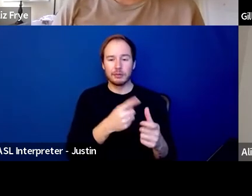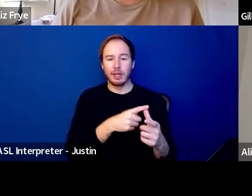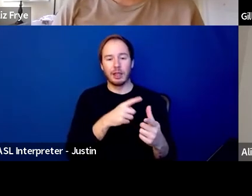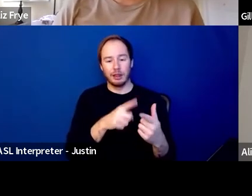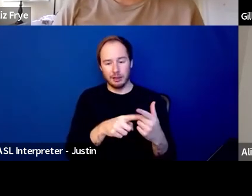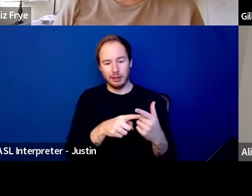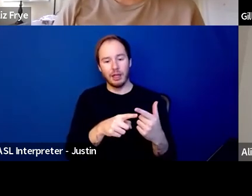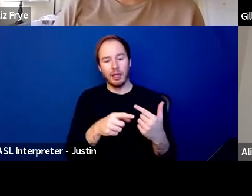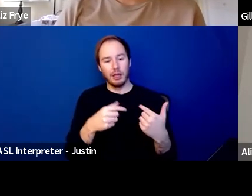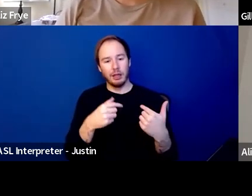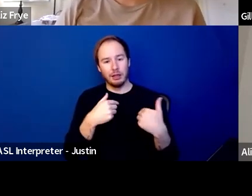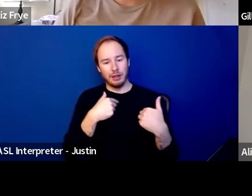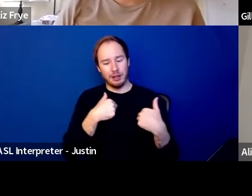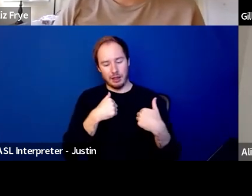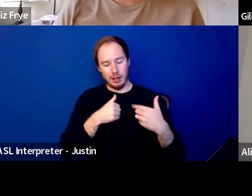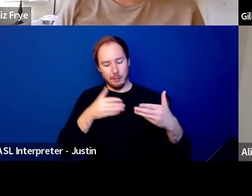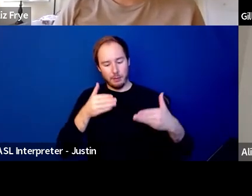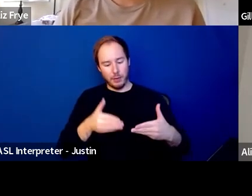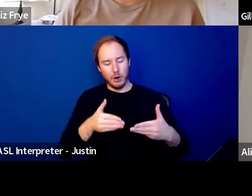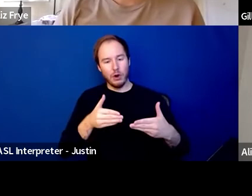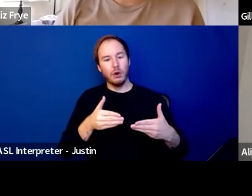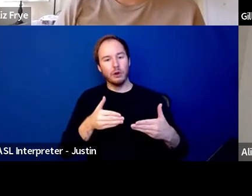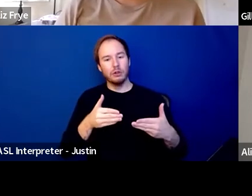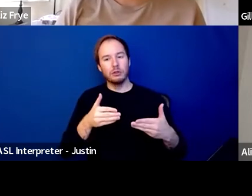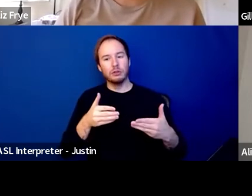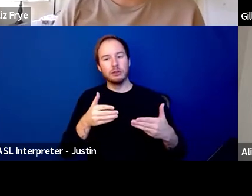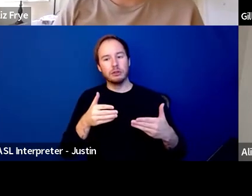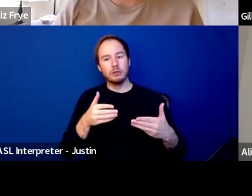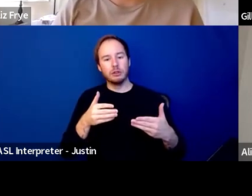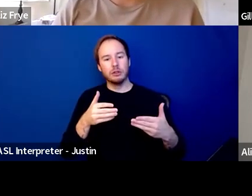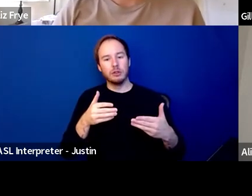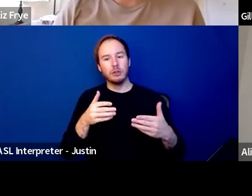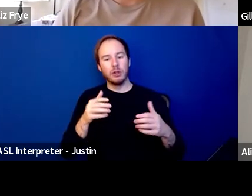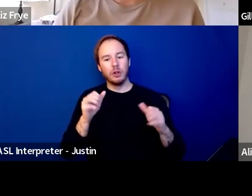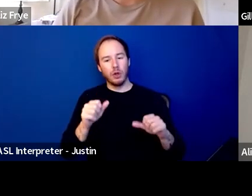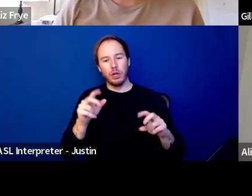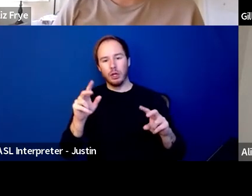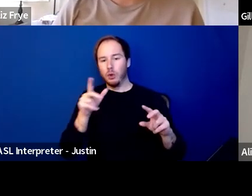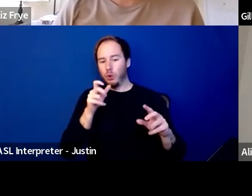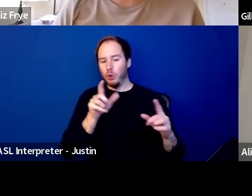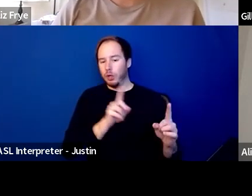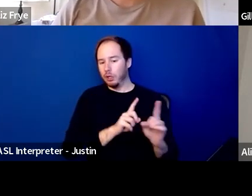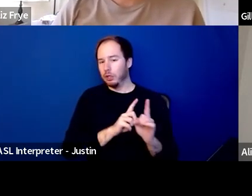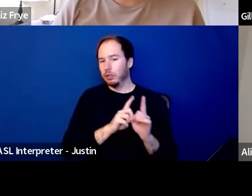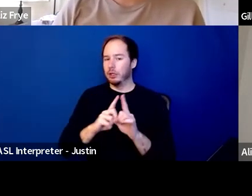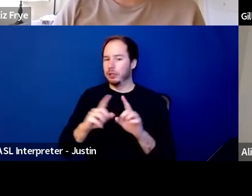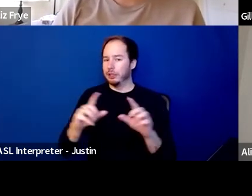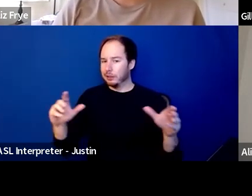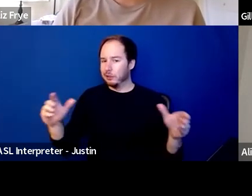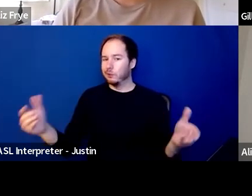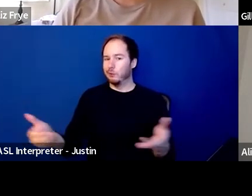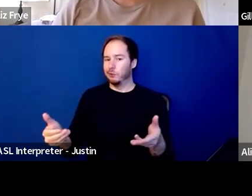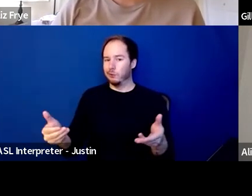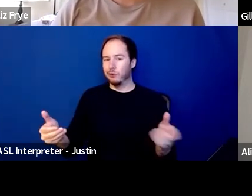was kind of that like common denominator and the person that even like introduced the person to the provider